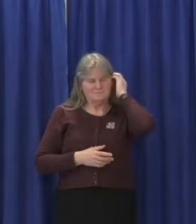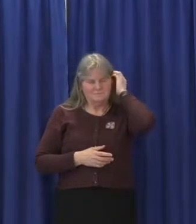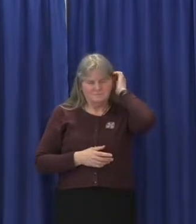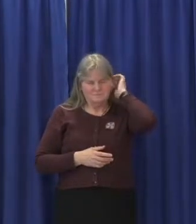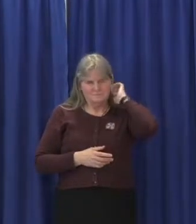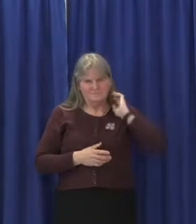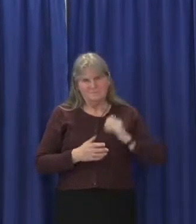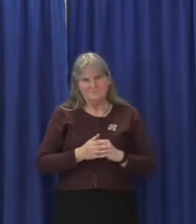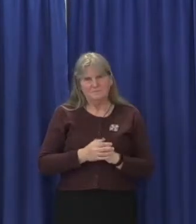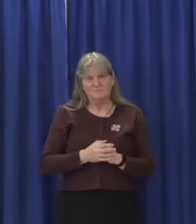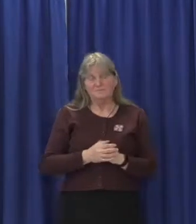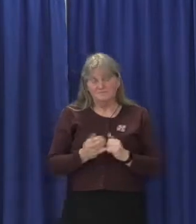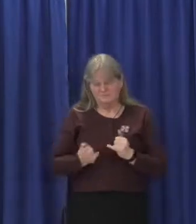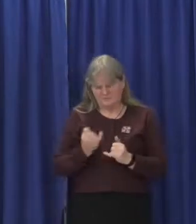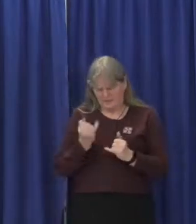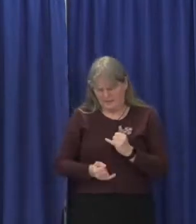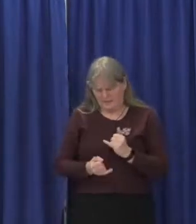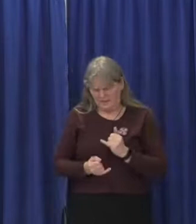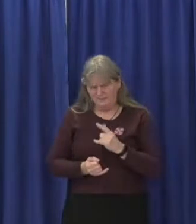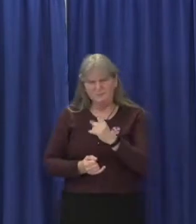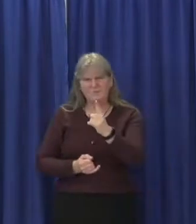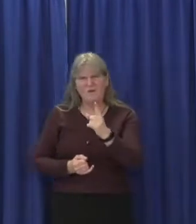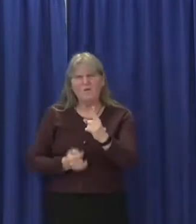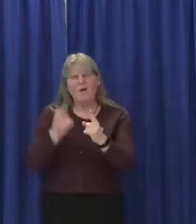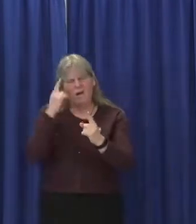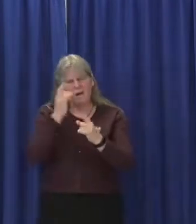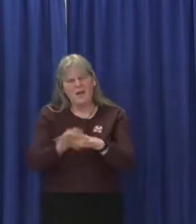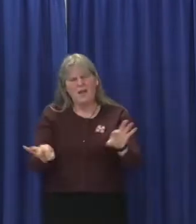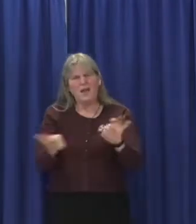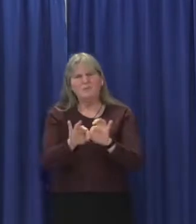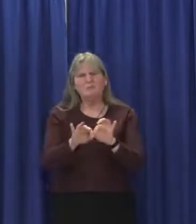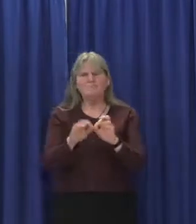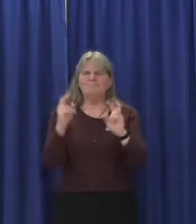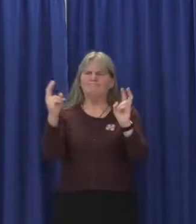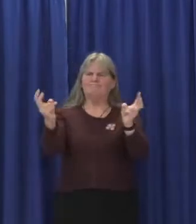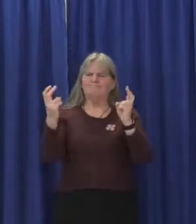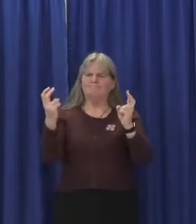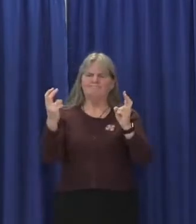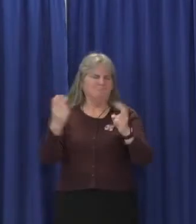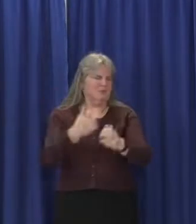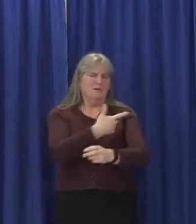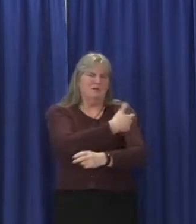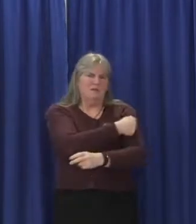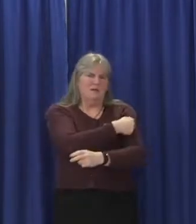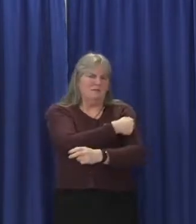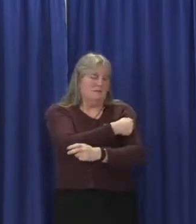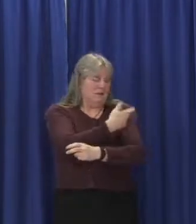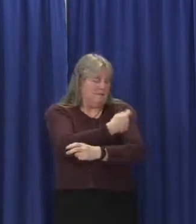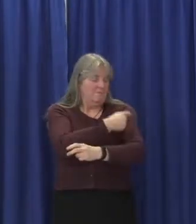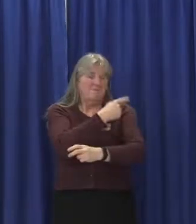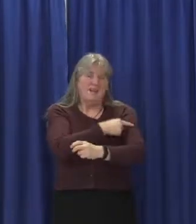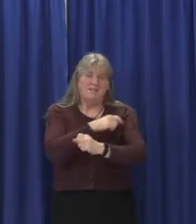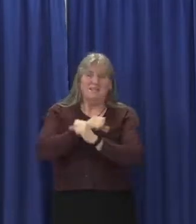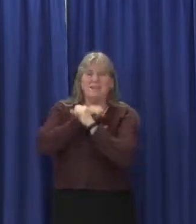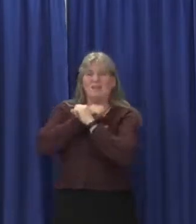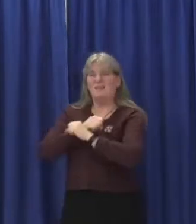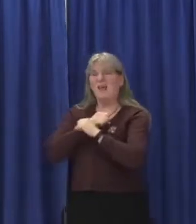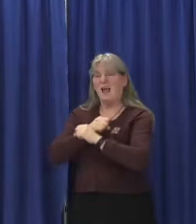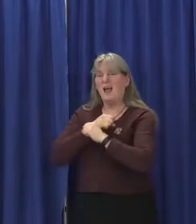In closing, I'd just like to express the importance of the vaccine, because it is the vaccine that has prevented the Omicron wave from being more